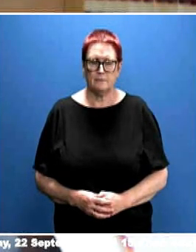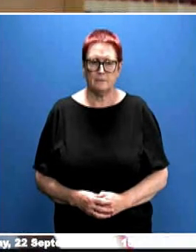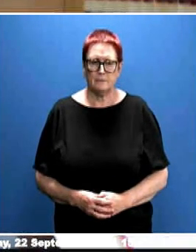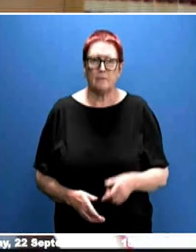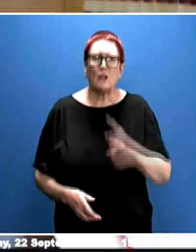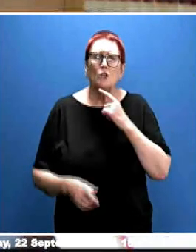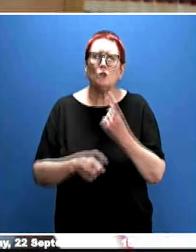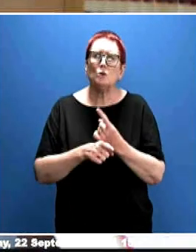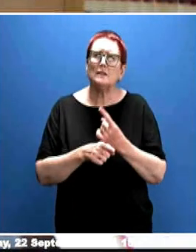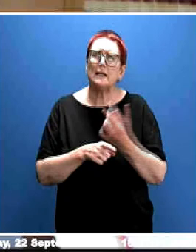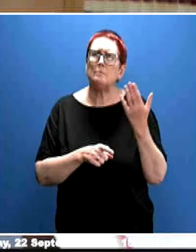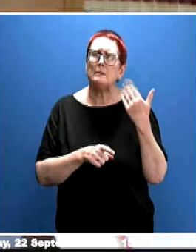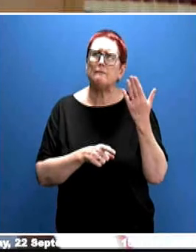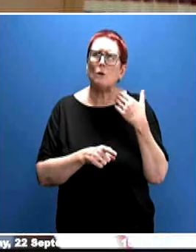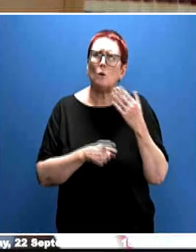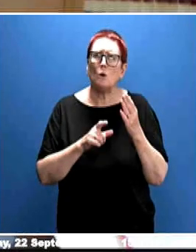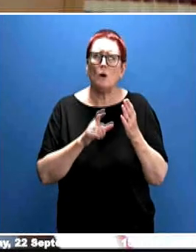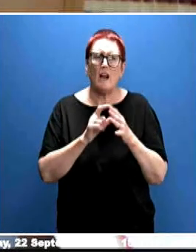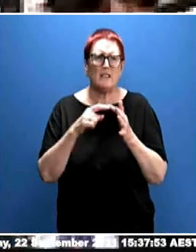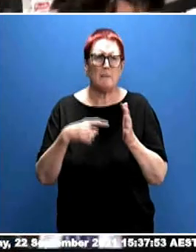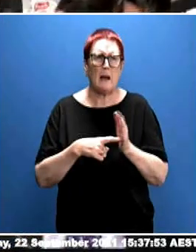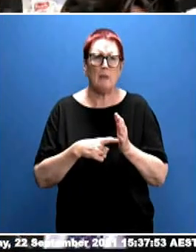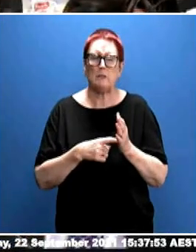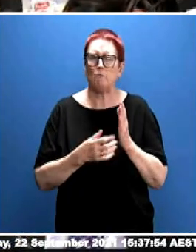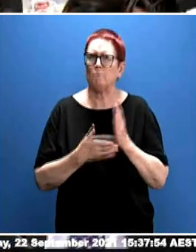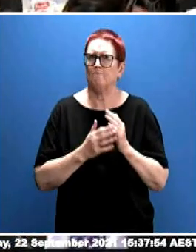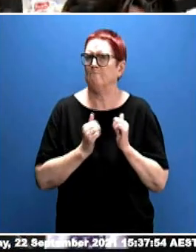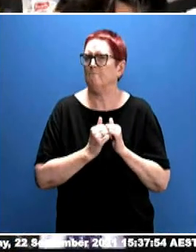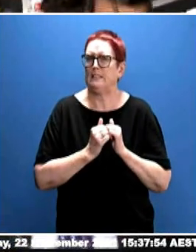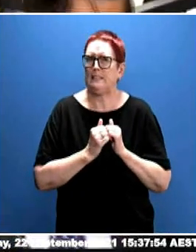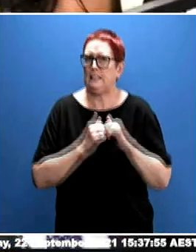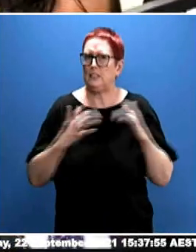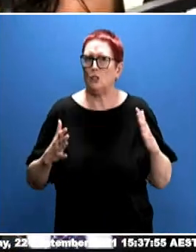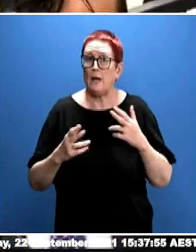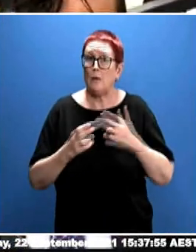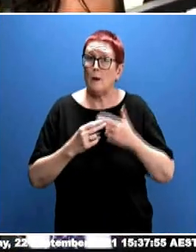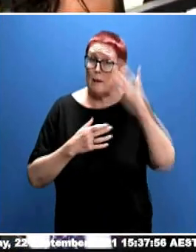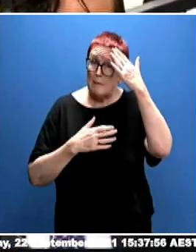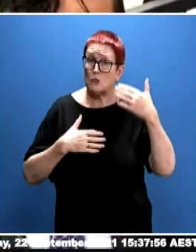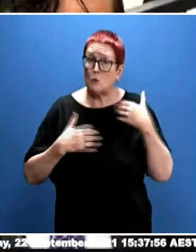court or a mental health tribunal making a precondition of release, whether on